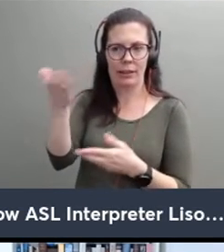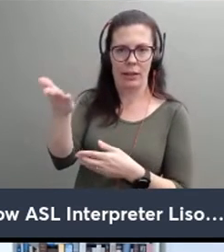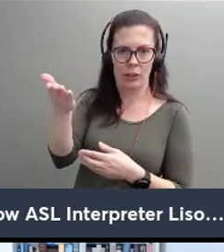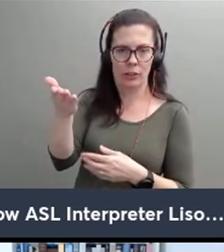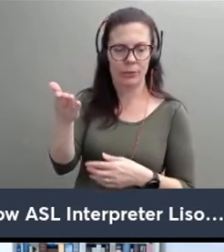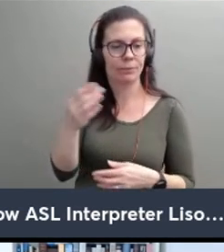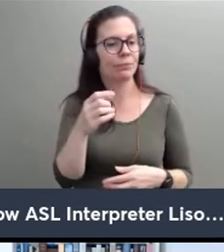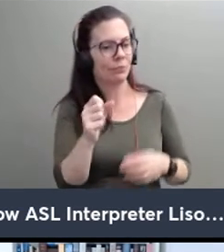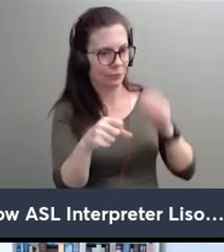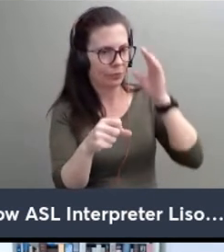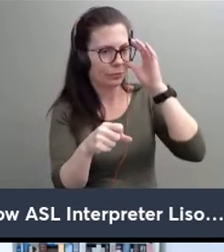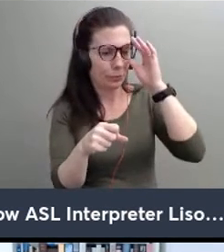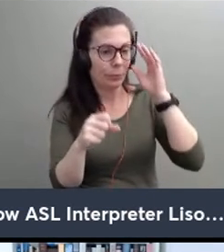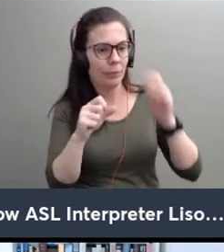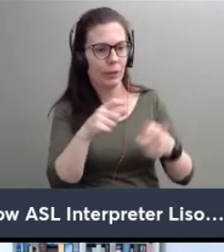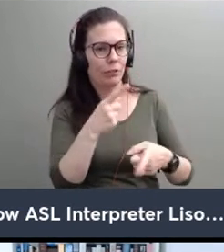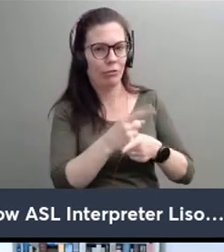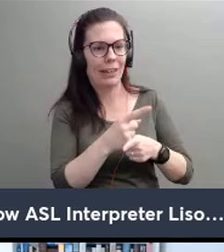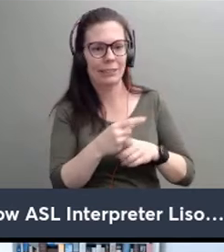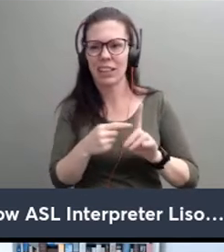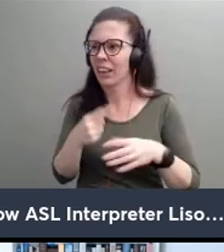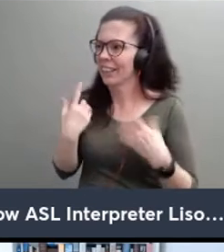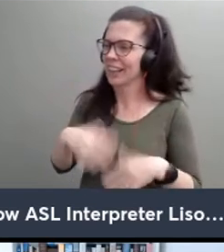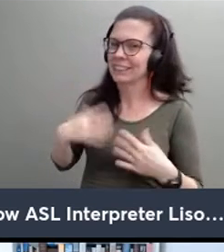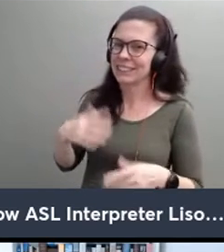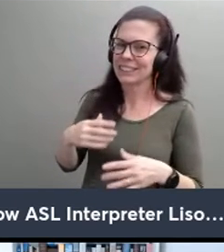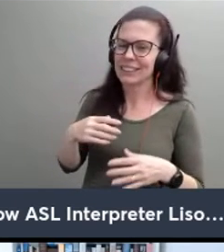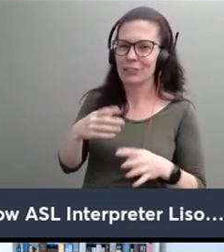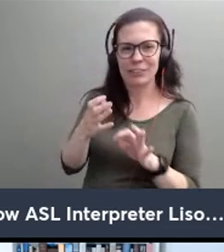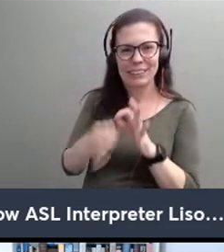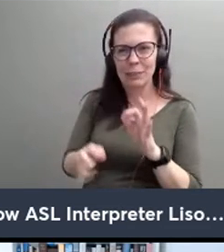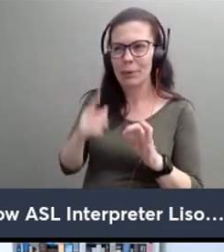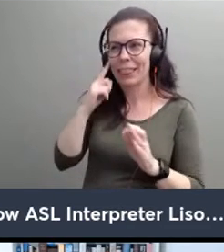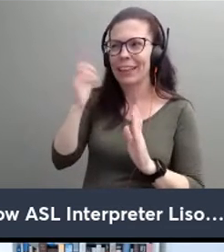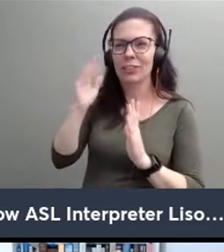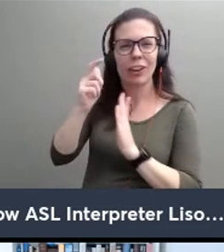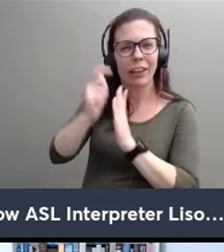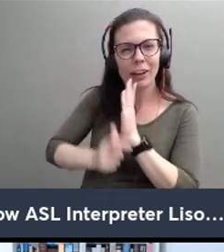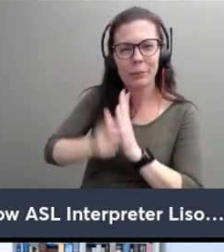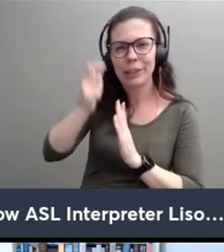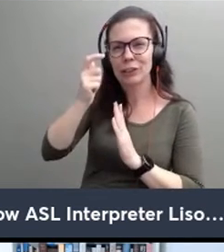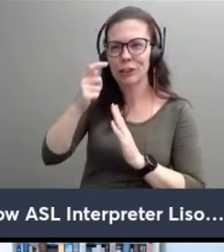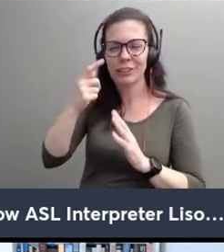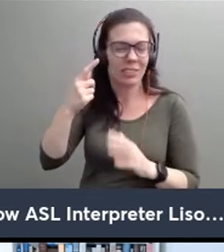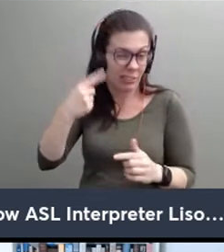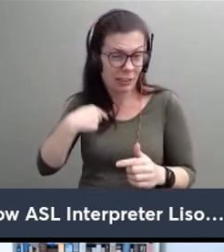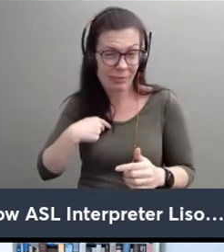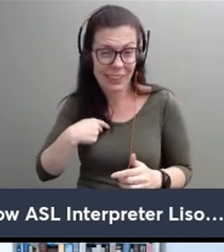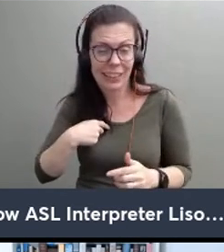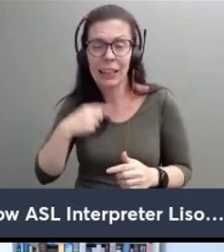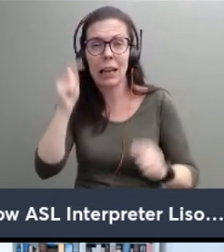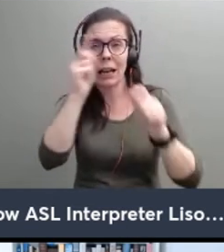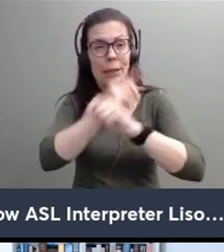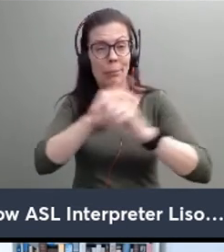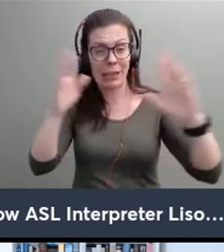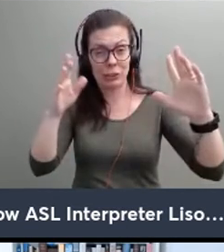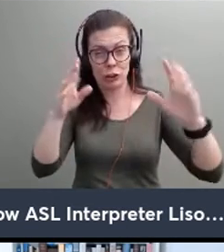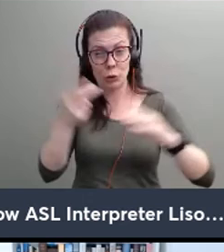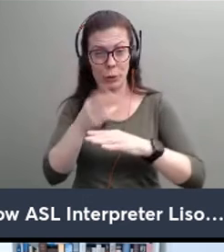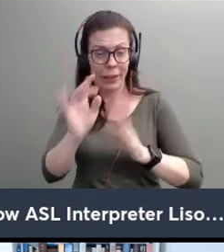Perfect. - This is very super cool. I can think of all the automation that you can do around this. For me, I see myself using this technology, building some automation around it,